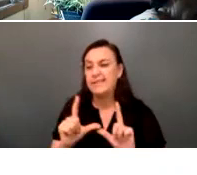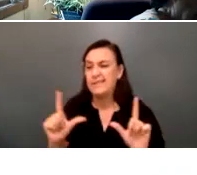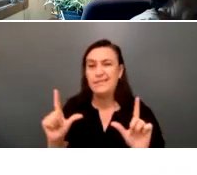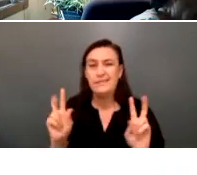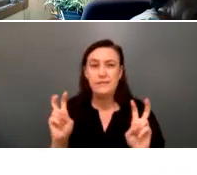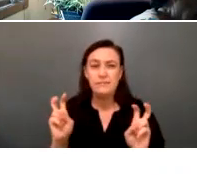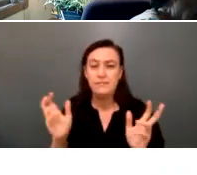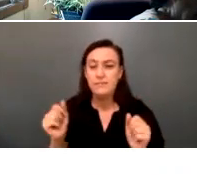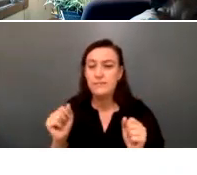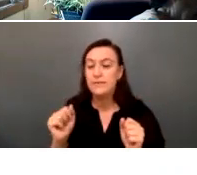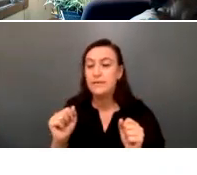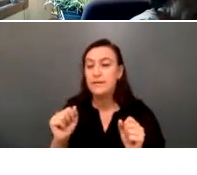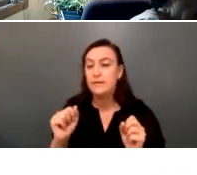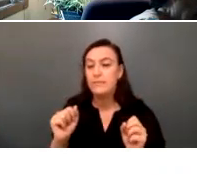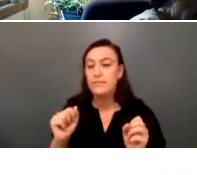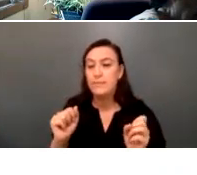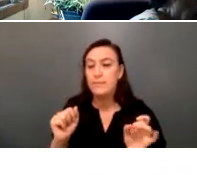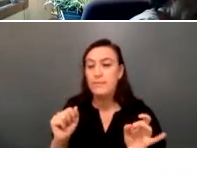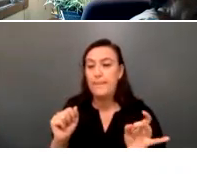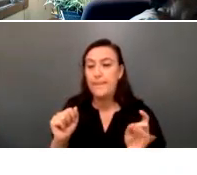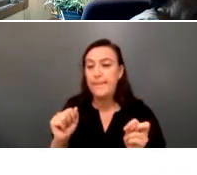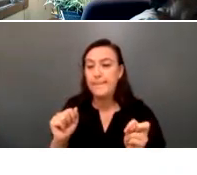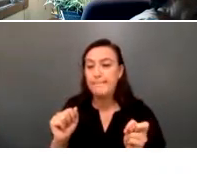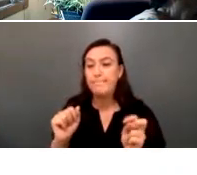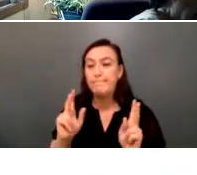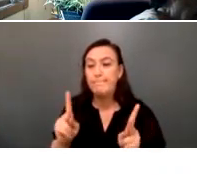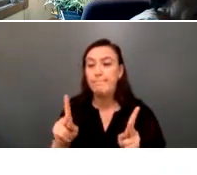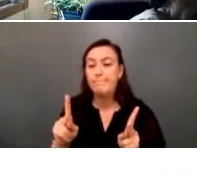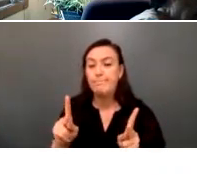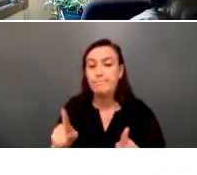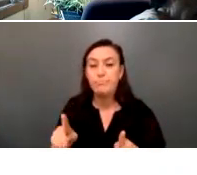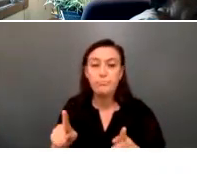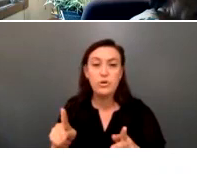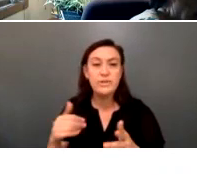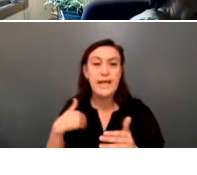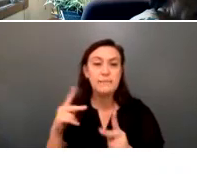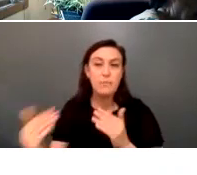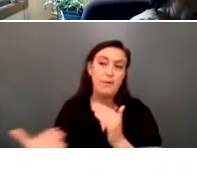On the person is having people come into their home for services provided support there,